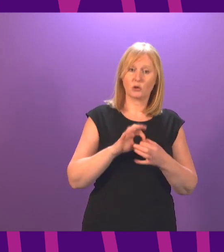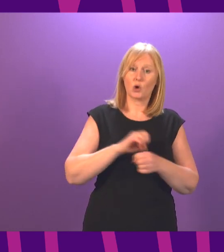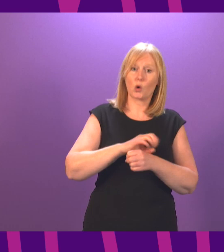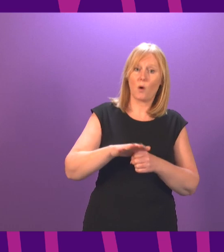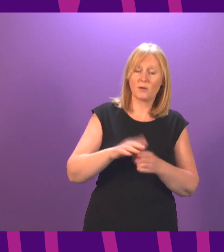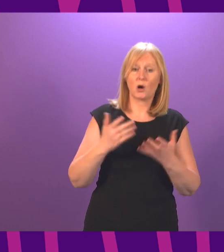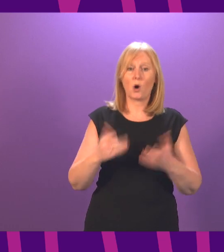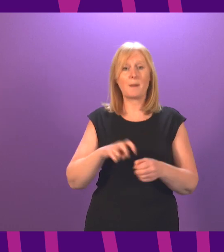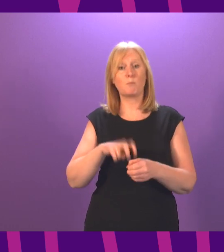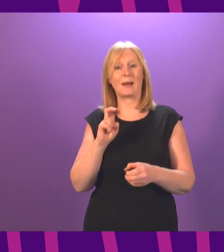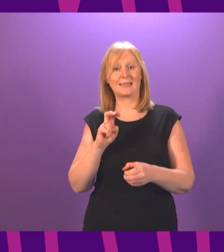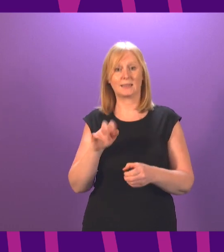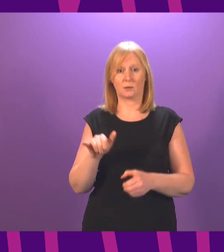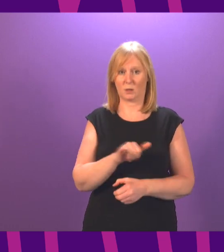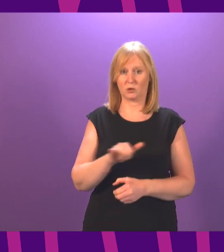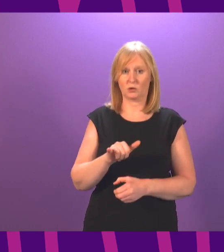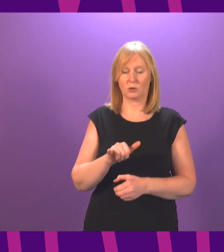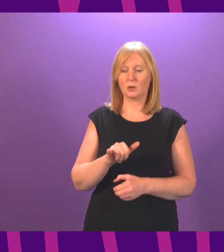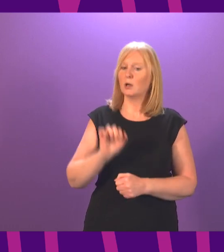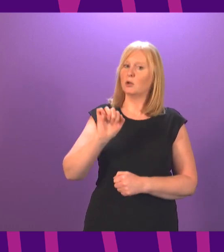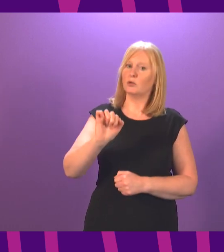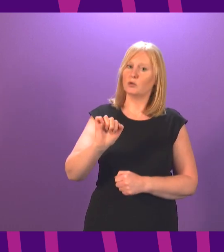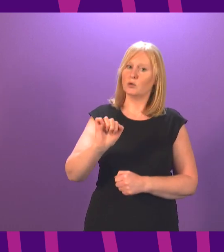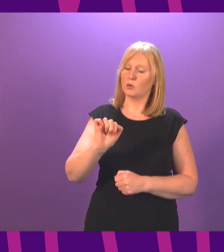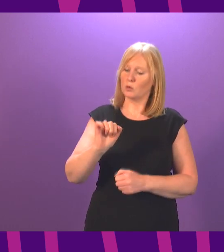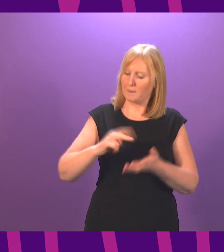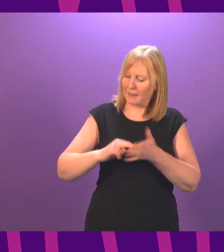or Brexit disruption—and what action her Government is taking to ensure that those